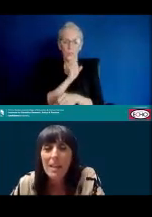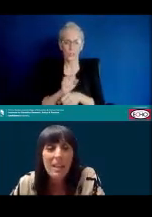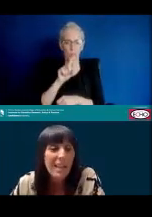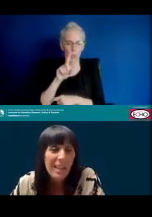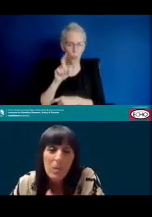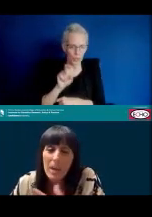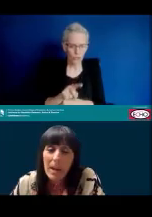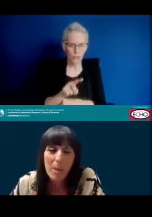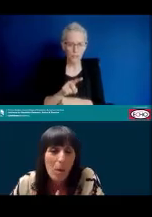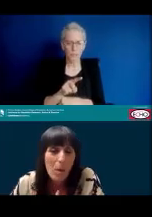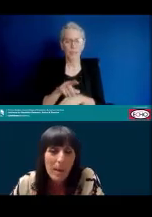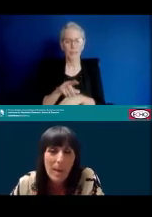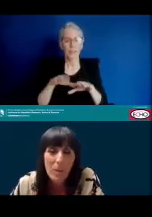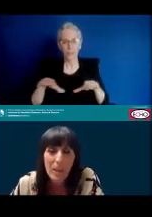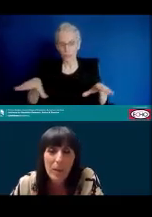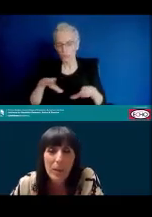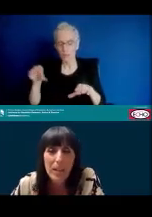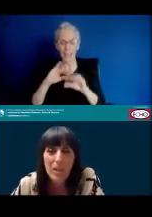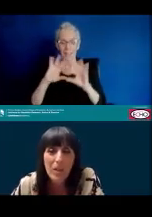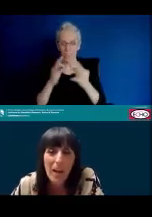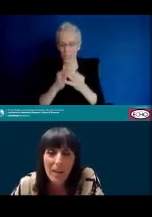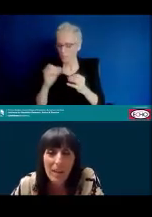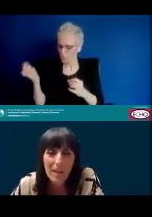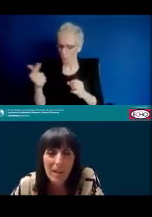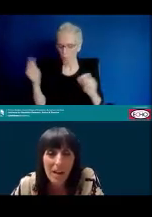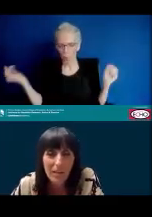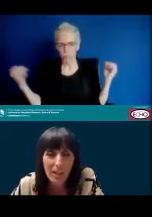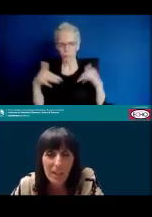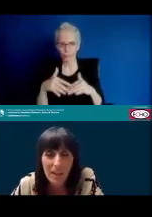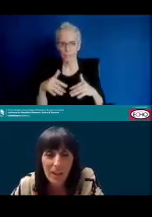Today, what I'm hoping that we do is ground this conversation